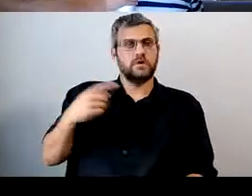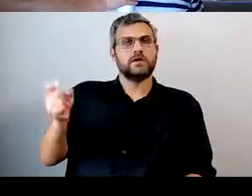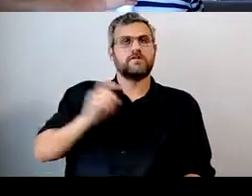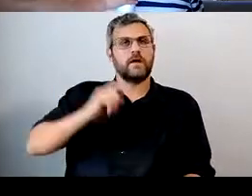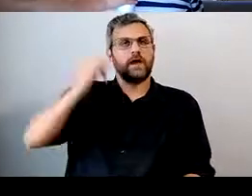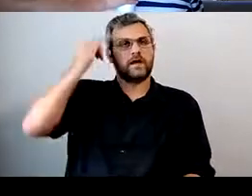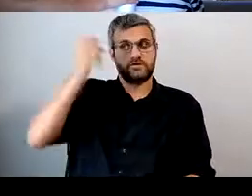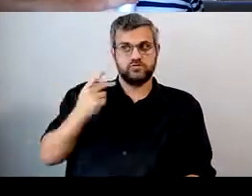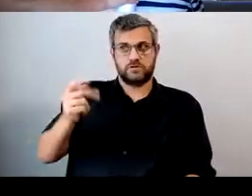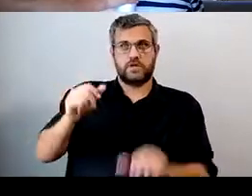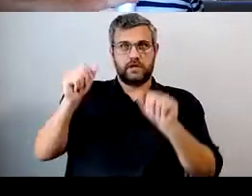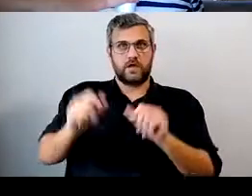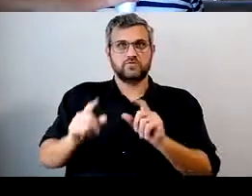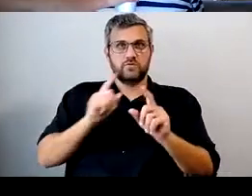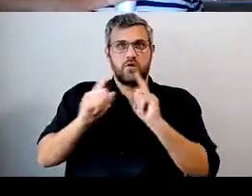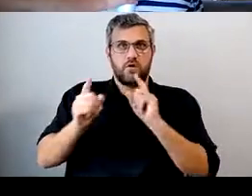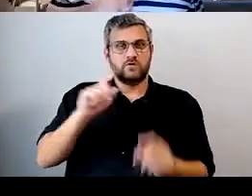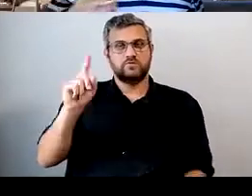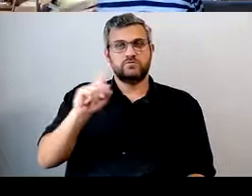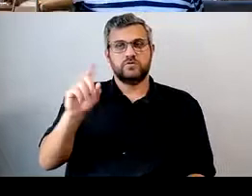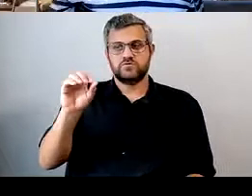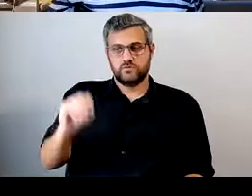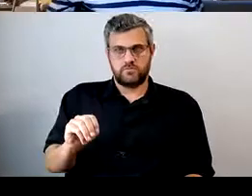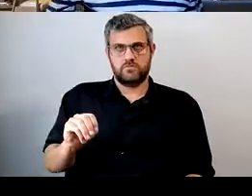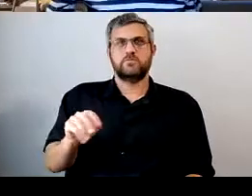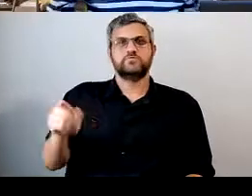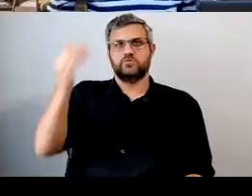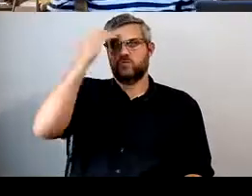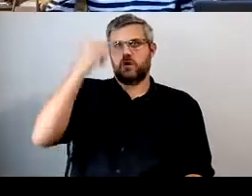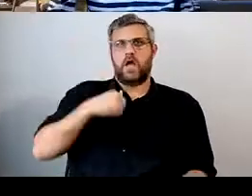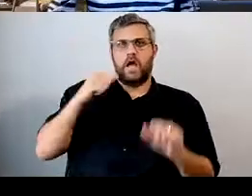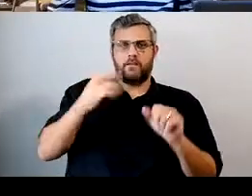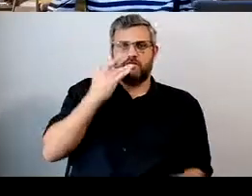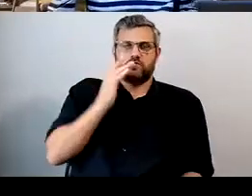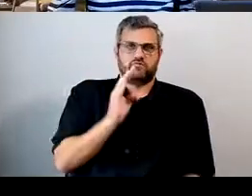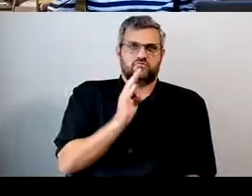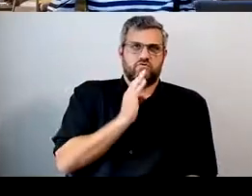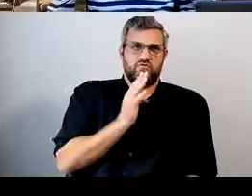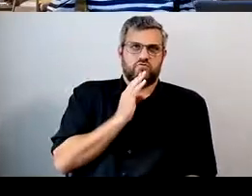and I can talk on Zoom because she knew that I could express myself through talking, and through Zoom I could talk